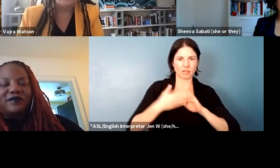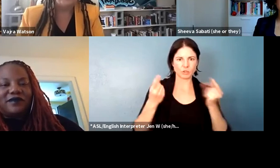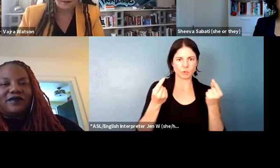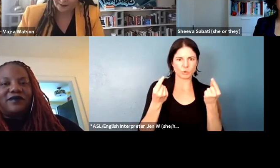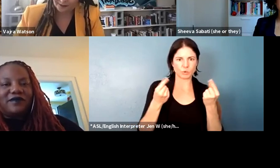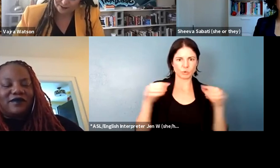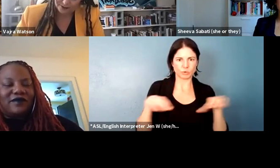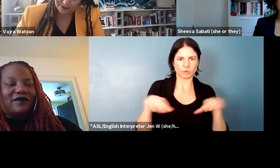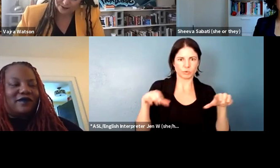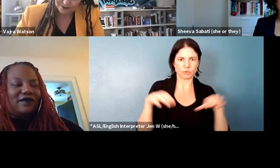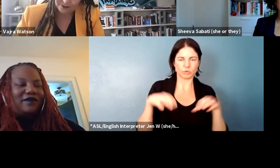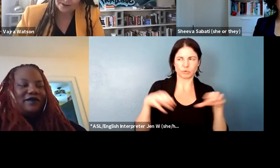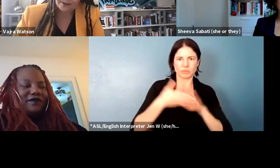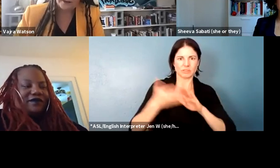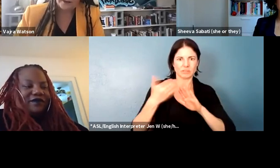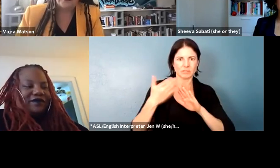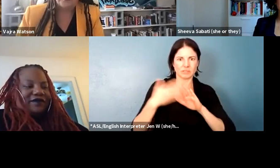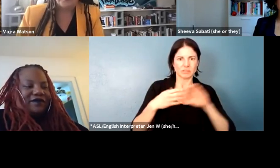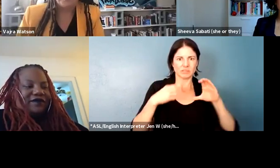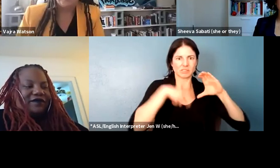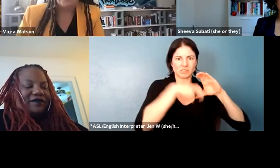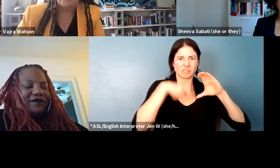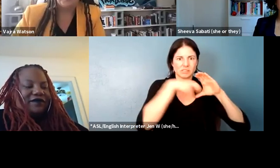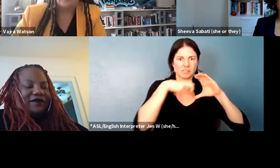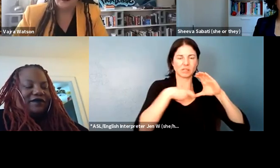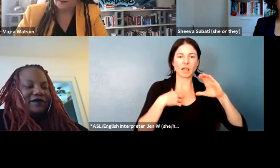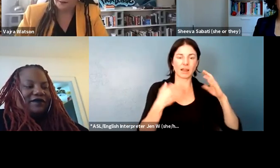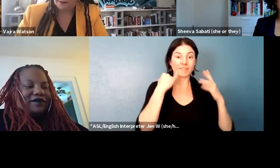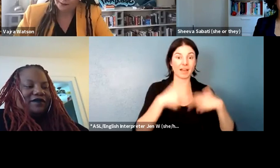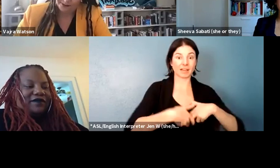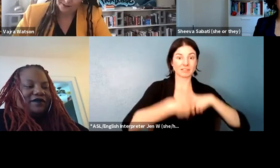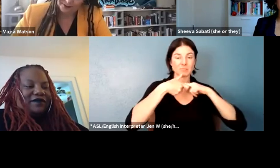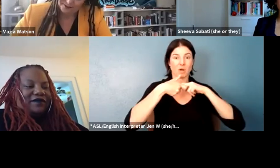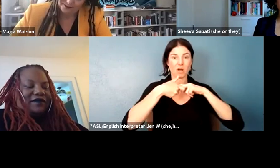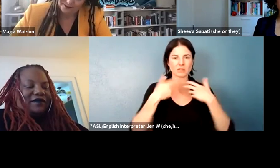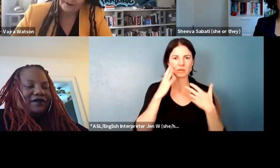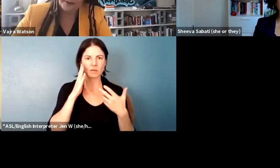doing so much that I'm afraid what will come up if I pause. So